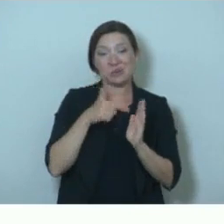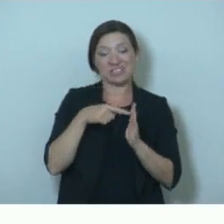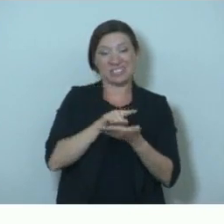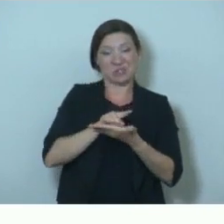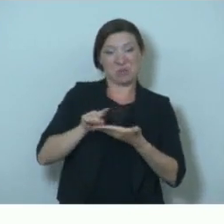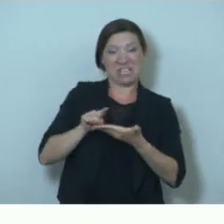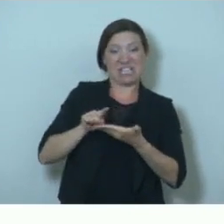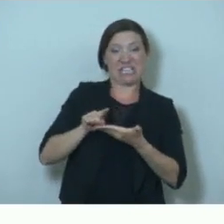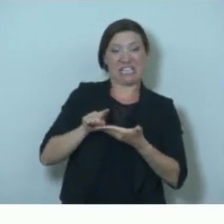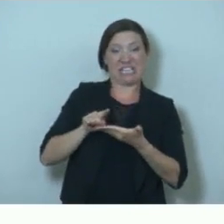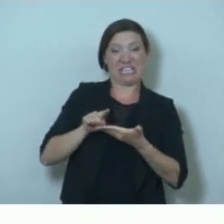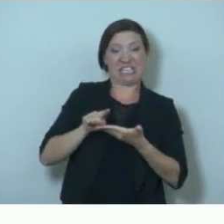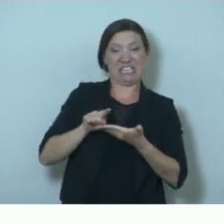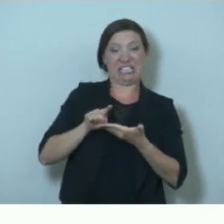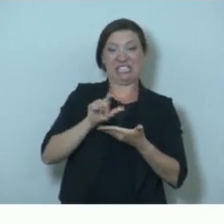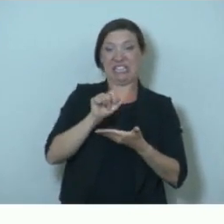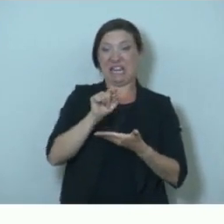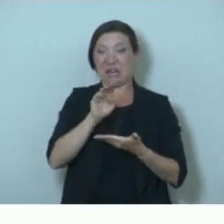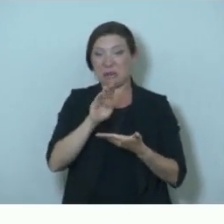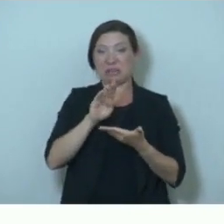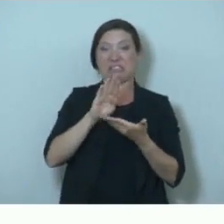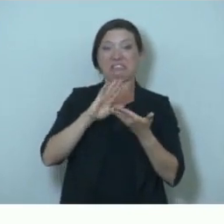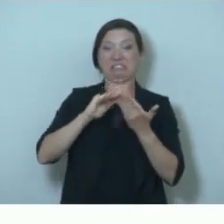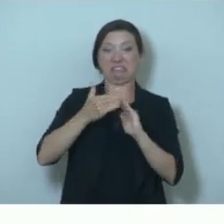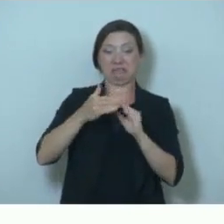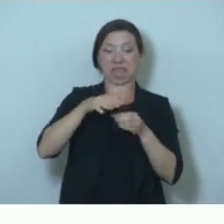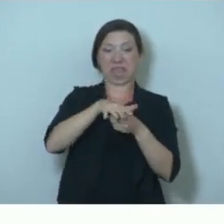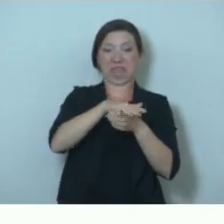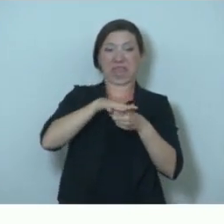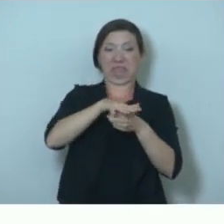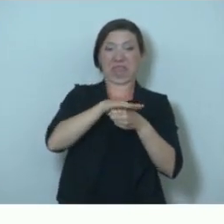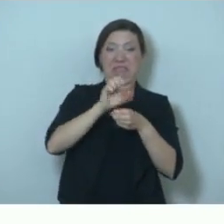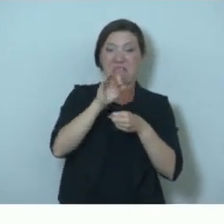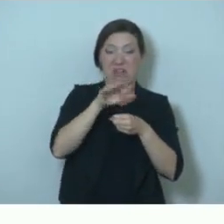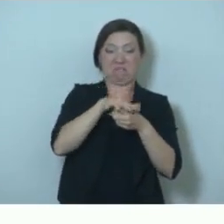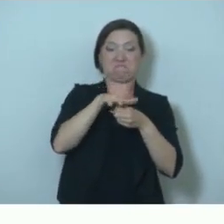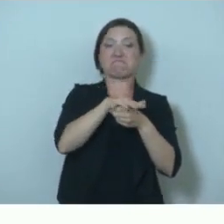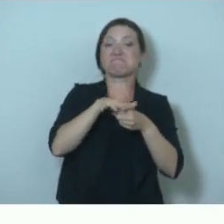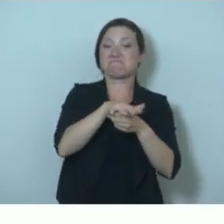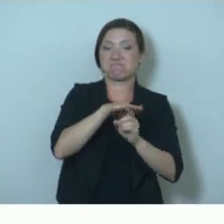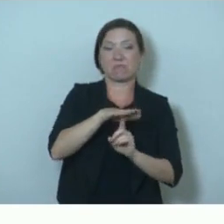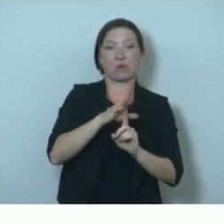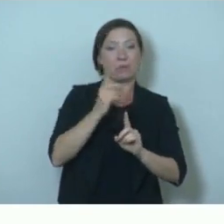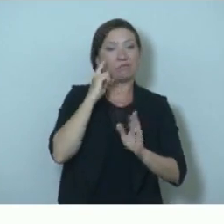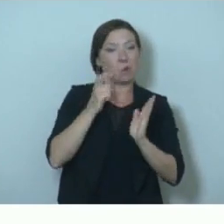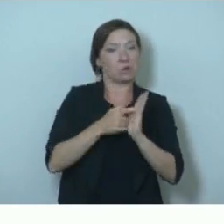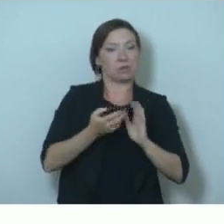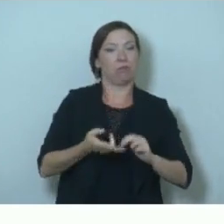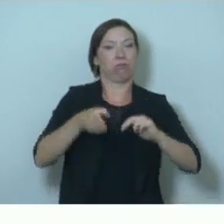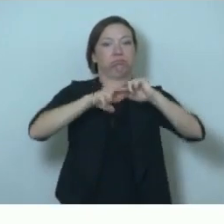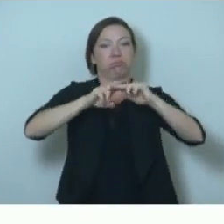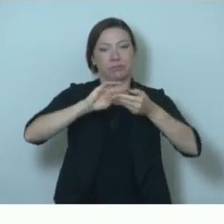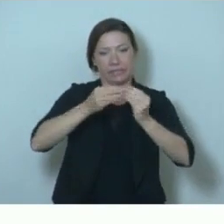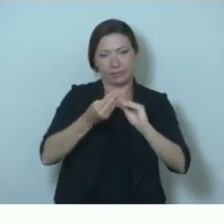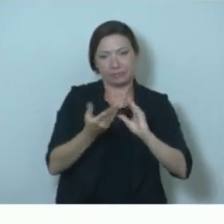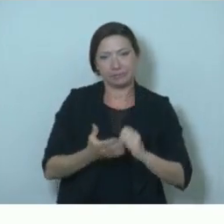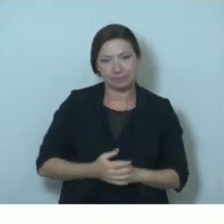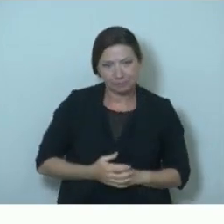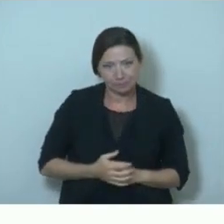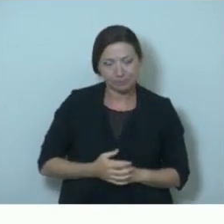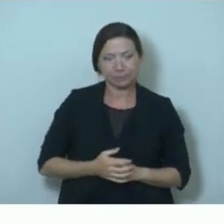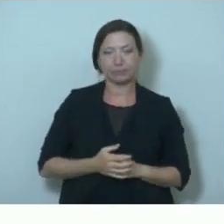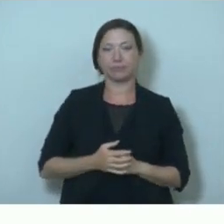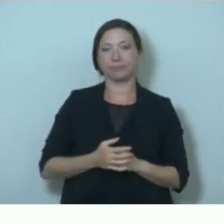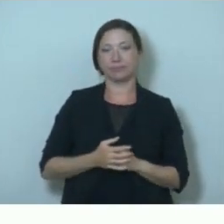1.3 AND WE'RE ACTUALLY SAW AM UPTICK THIS WEEK AND THE METRO REGION AND I WANTED TO TELL YOU A STORY ABOUT THAT IN A MINUTE.